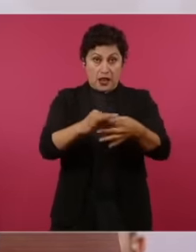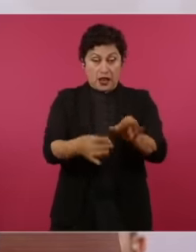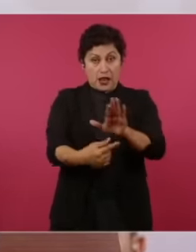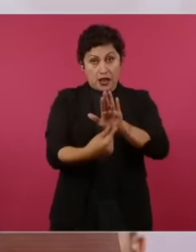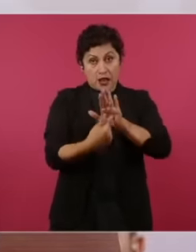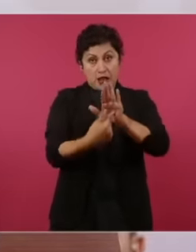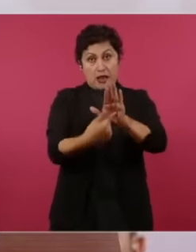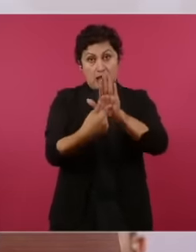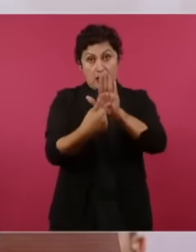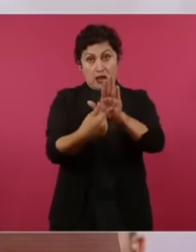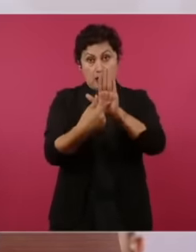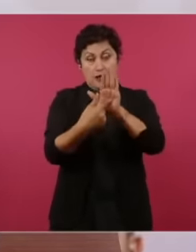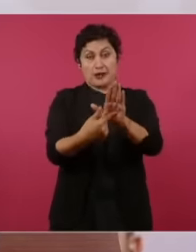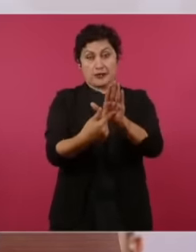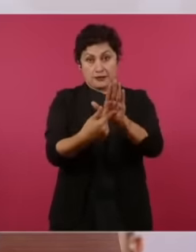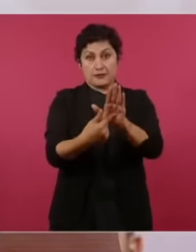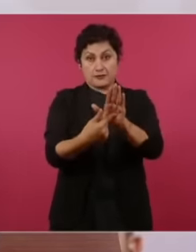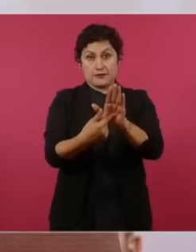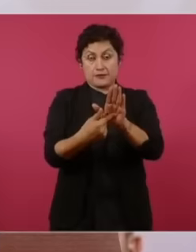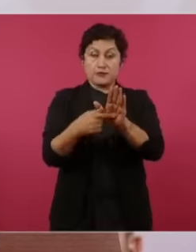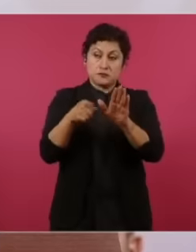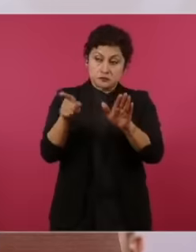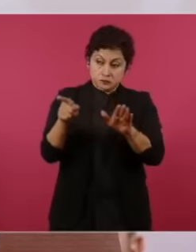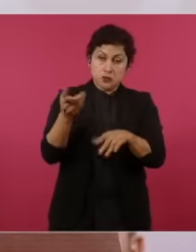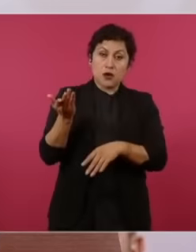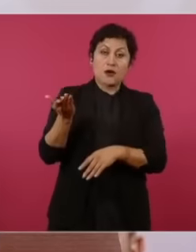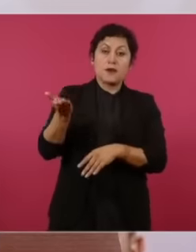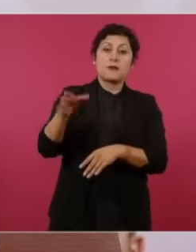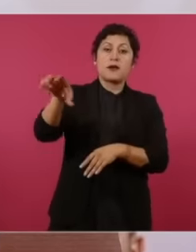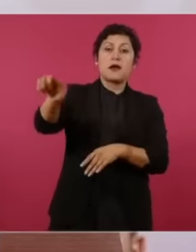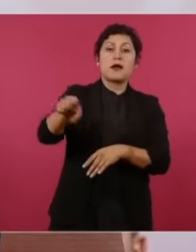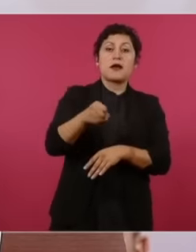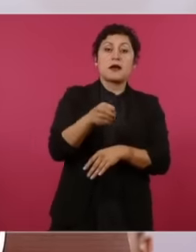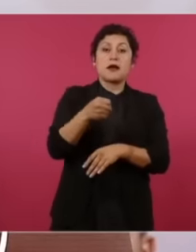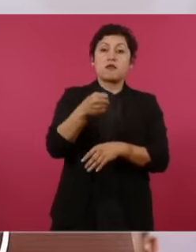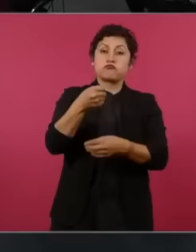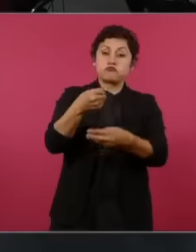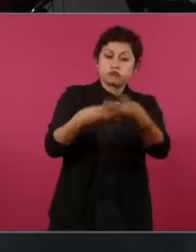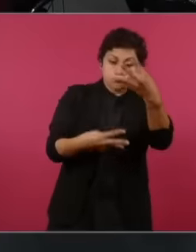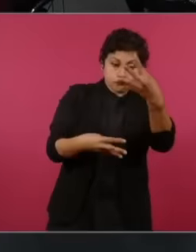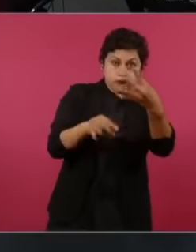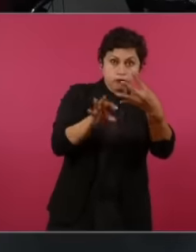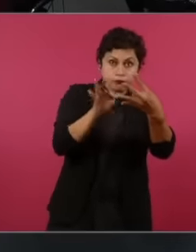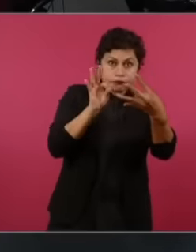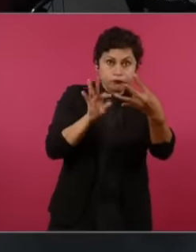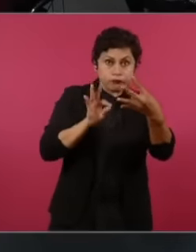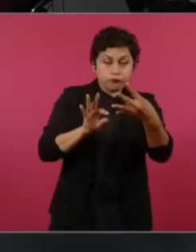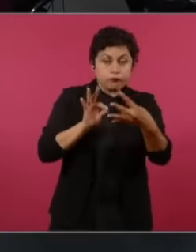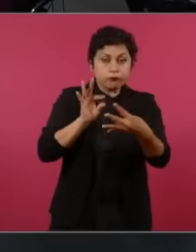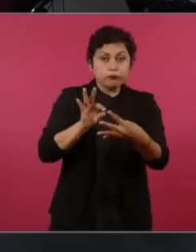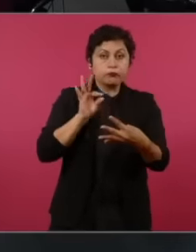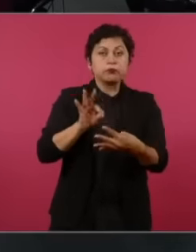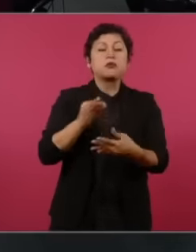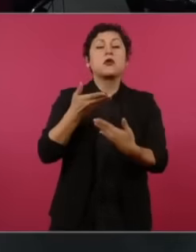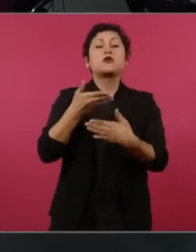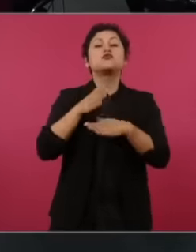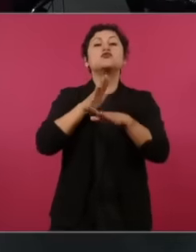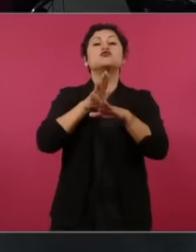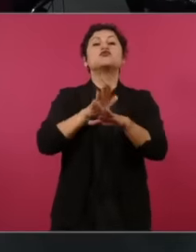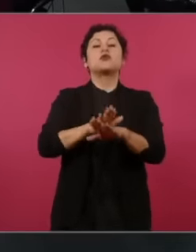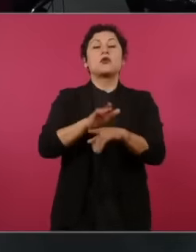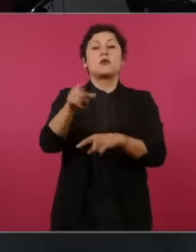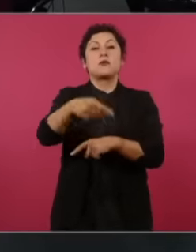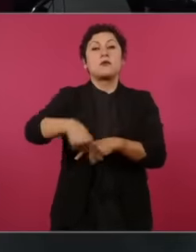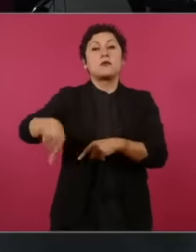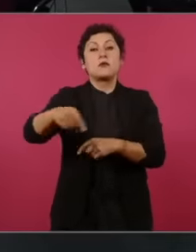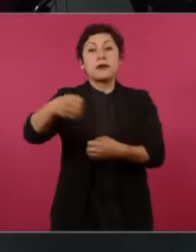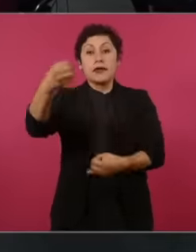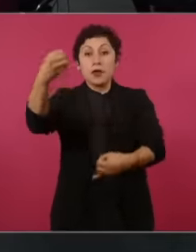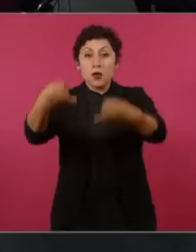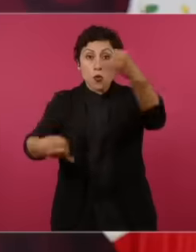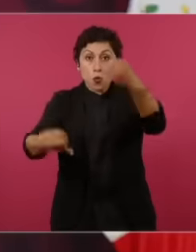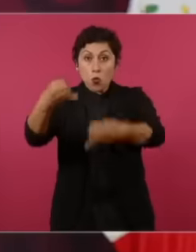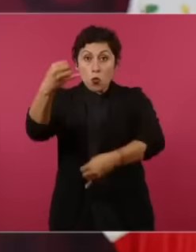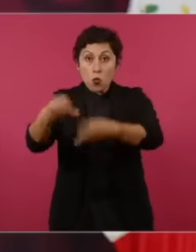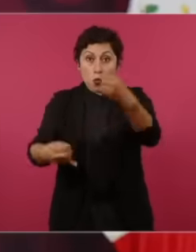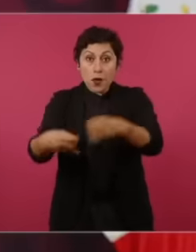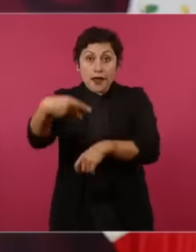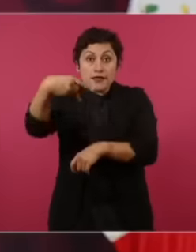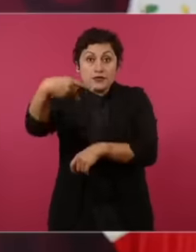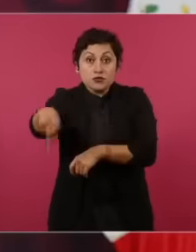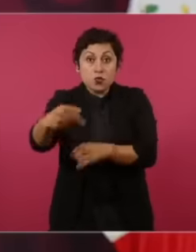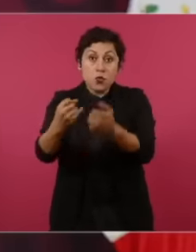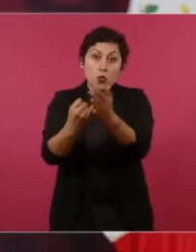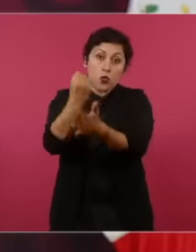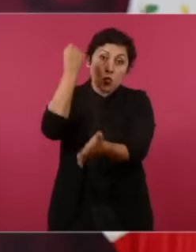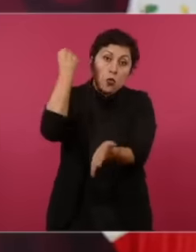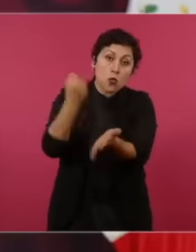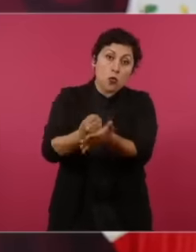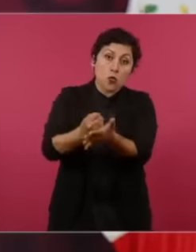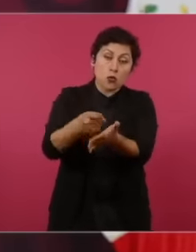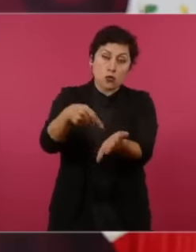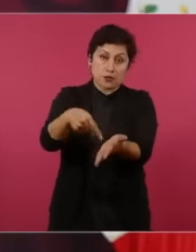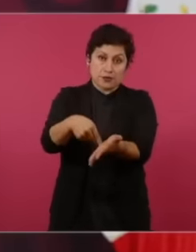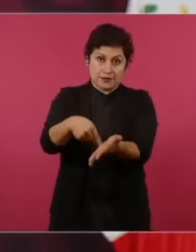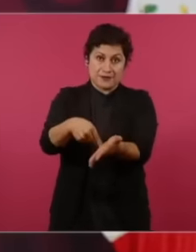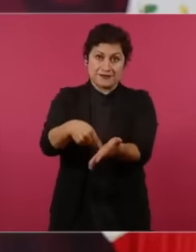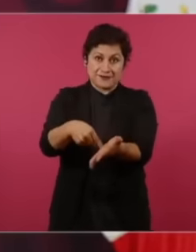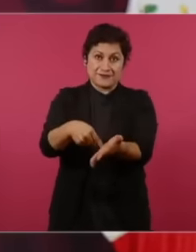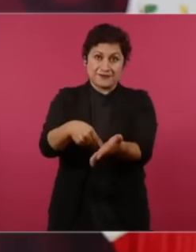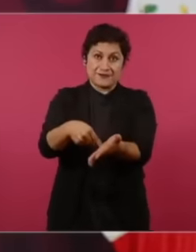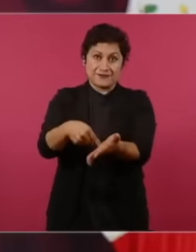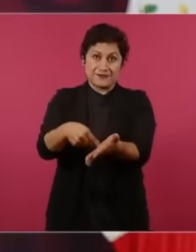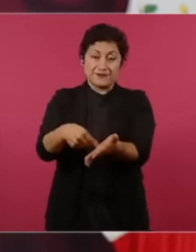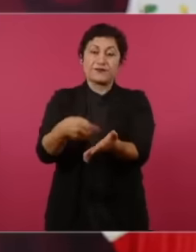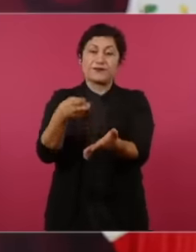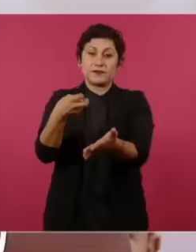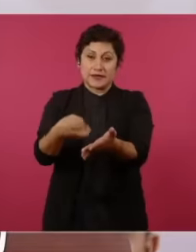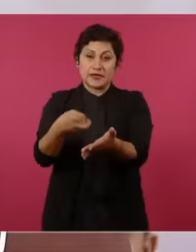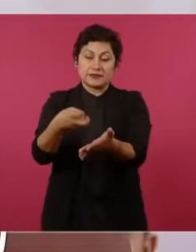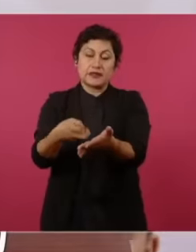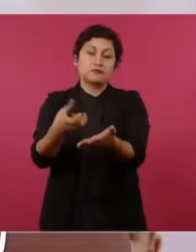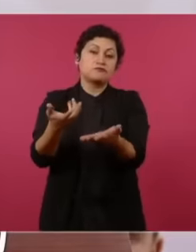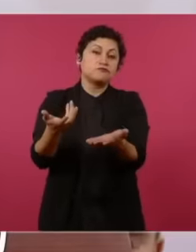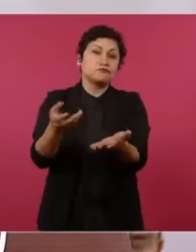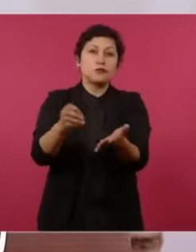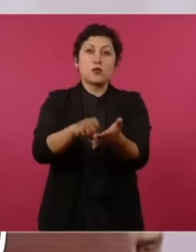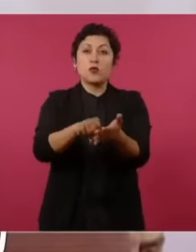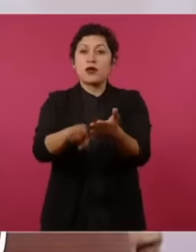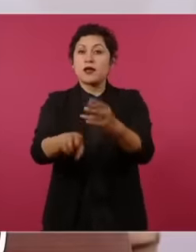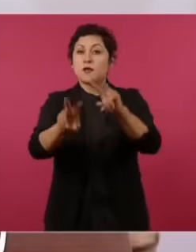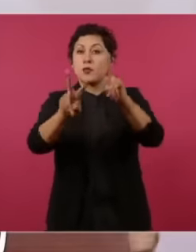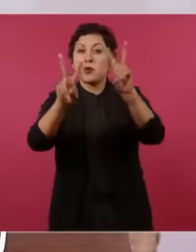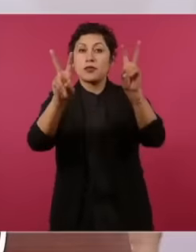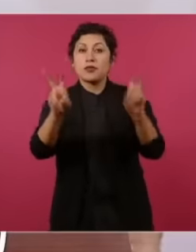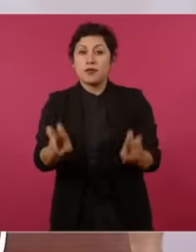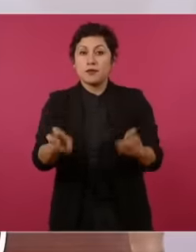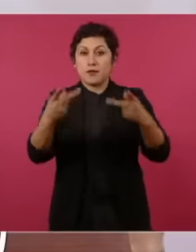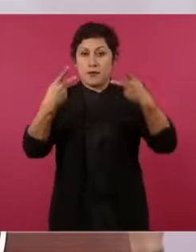selection of the orders of judges that have been given in the case of famous people